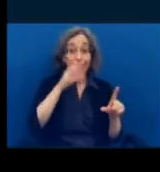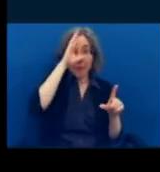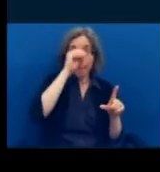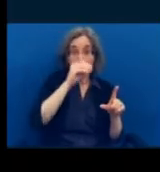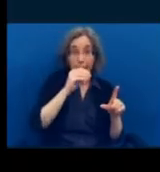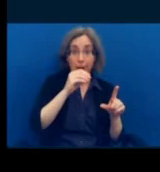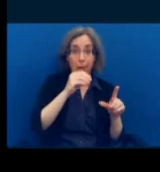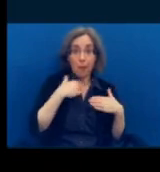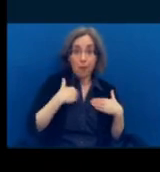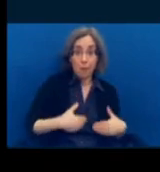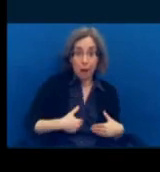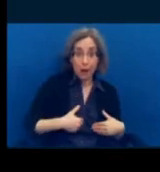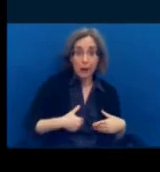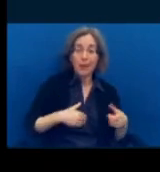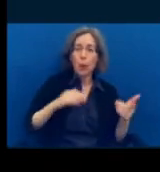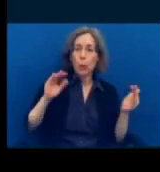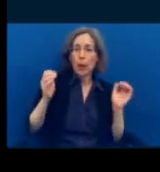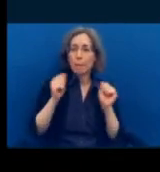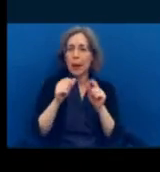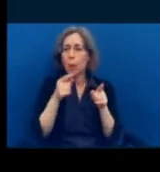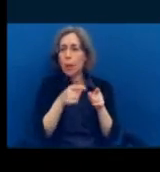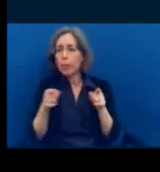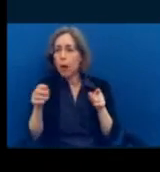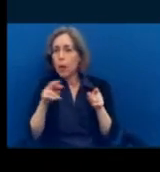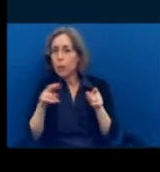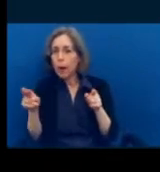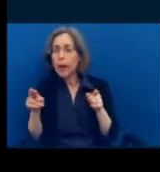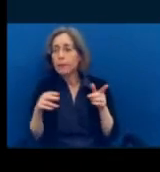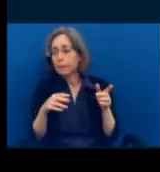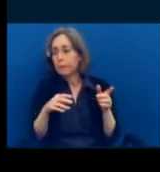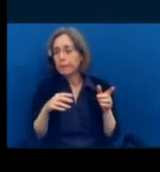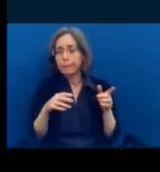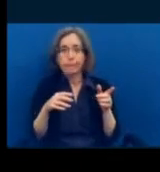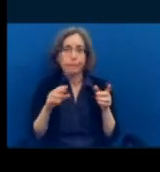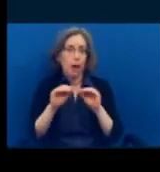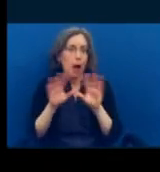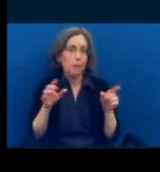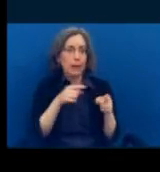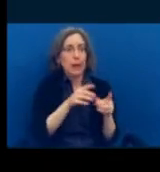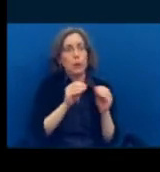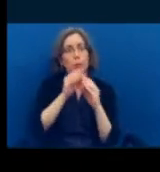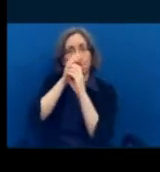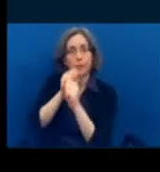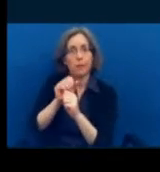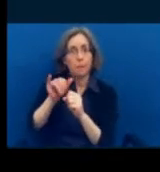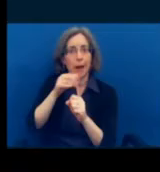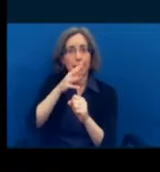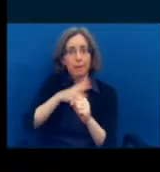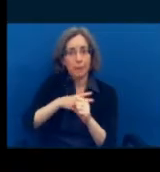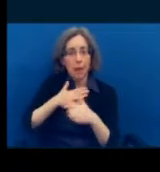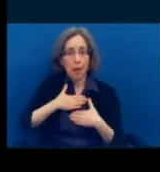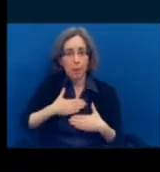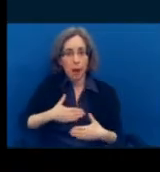ON THE RIGHT HE WAS MUCH MORE INTERESTED AND INTRIGUED BY THE FEMALE BODY. THESE ARE OFTEN ILLUSTRATED AS 2